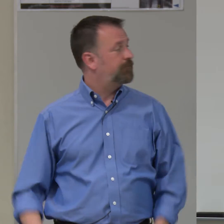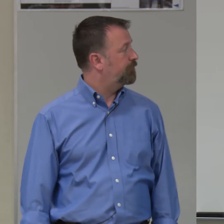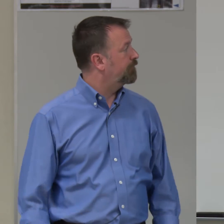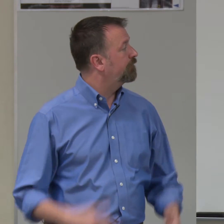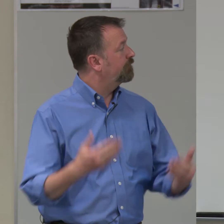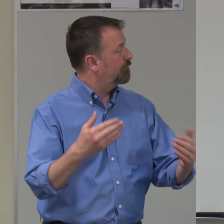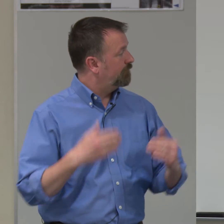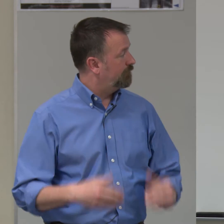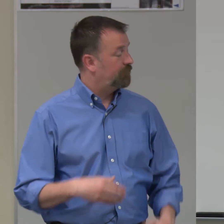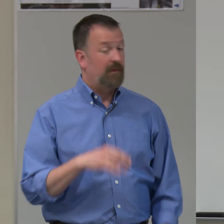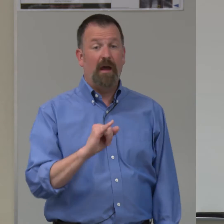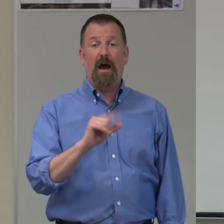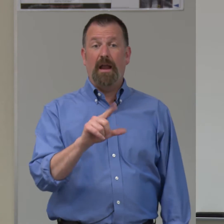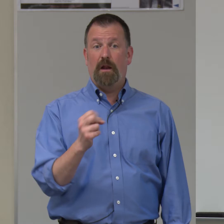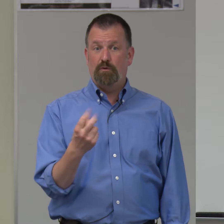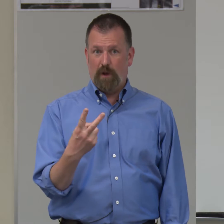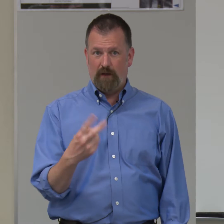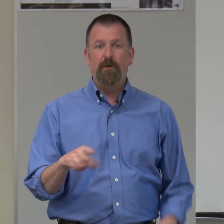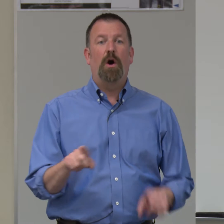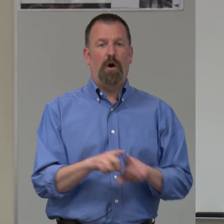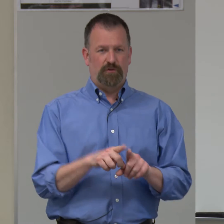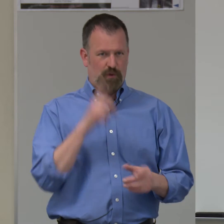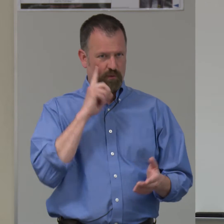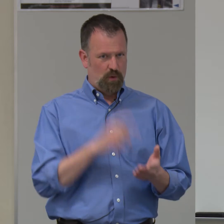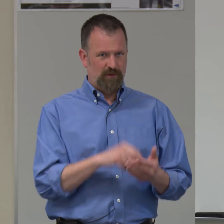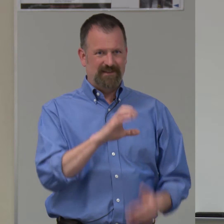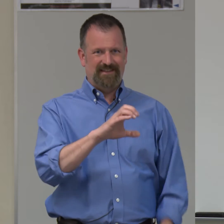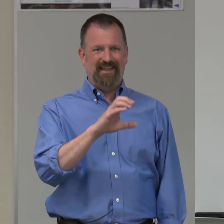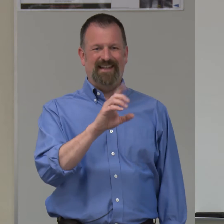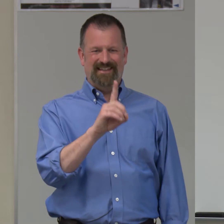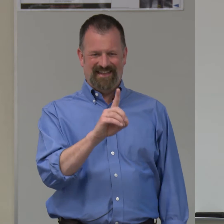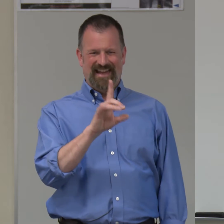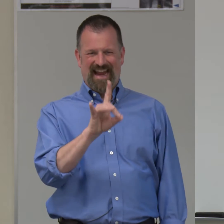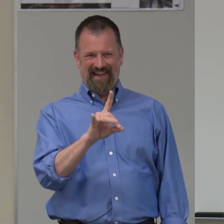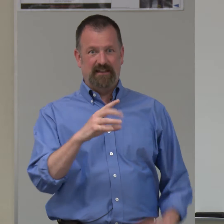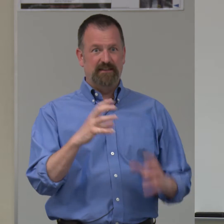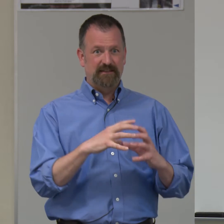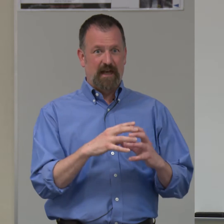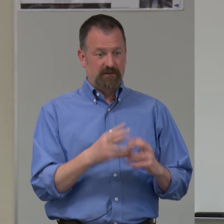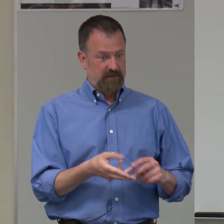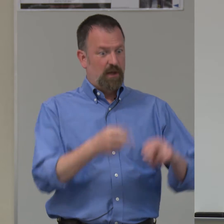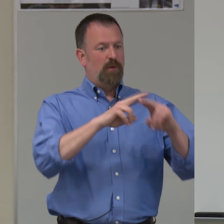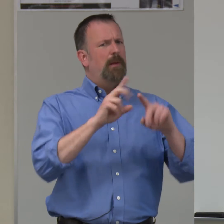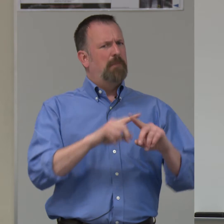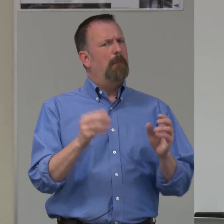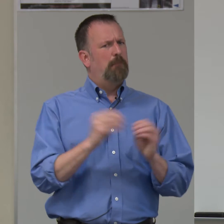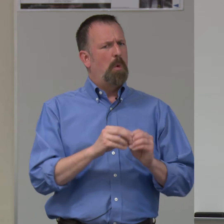The IL-12 also have an increased number of these CD8 cells, but they're more evenly disbursed,